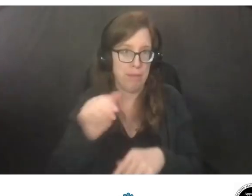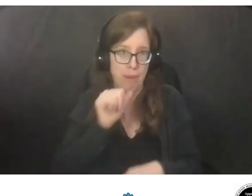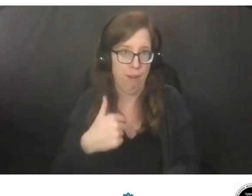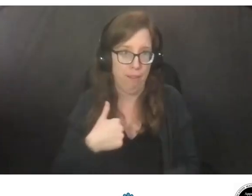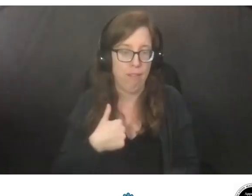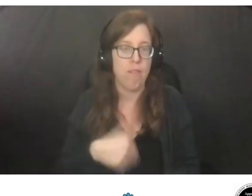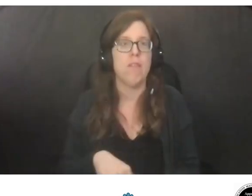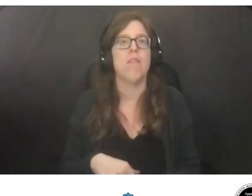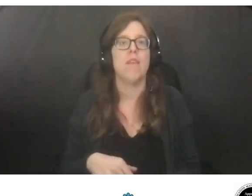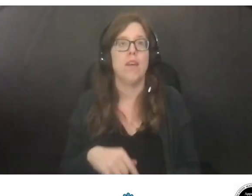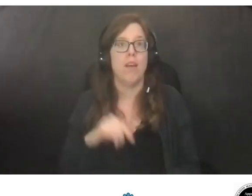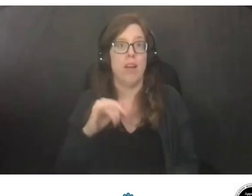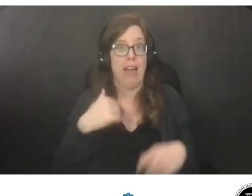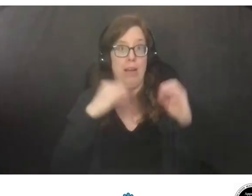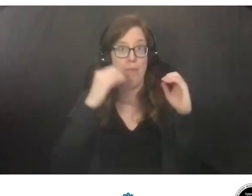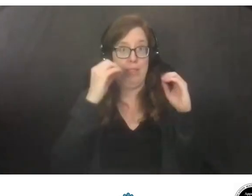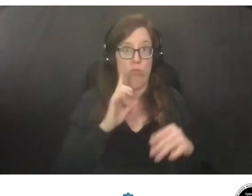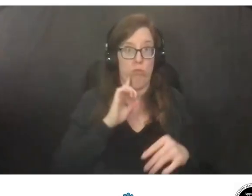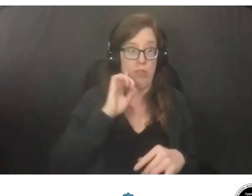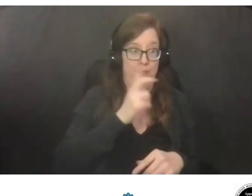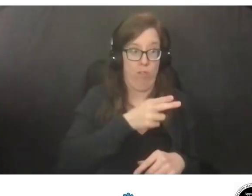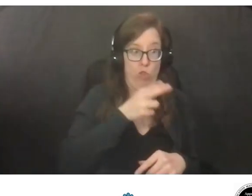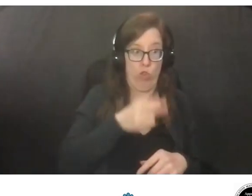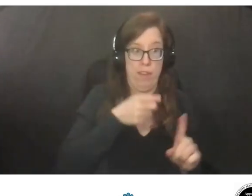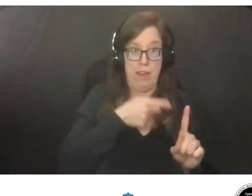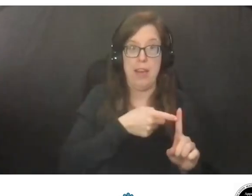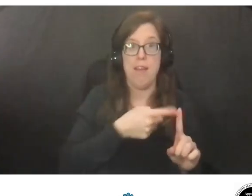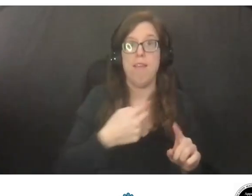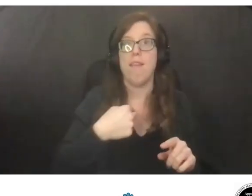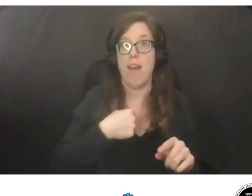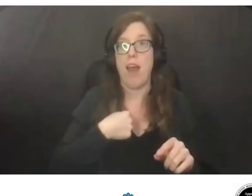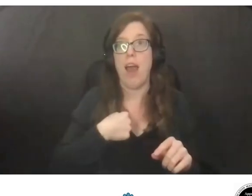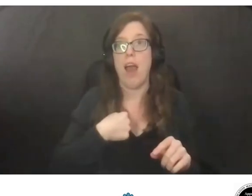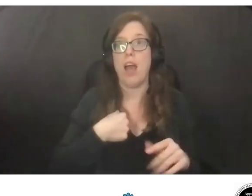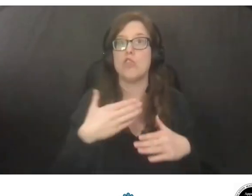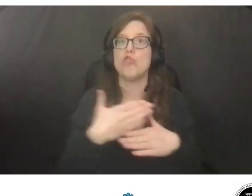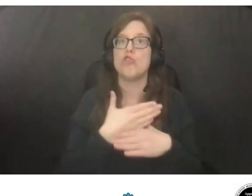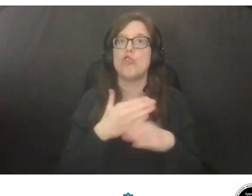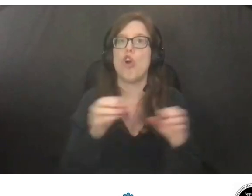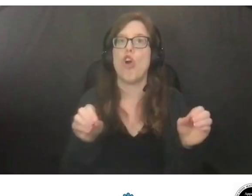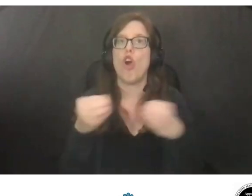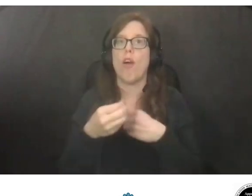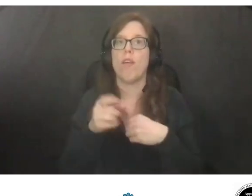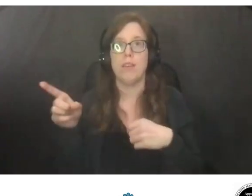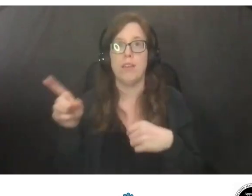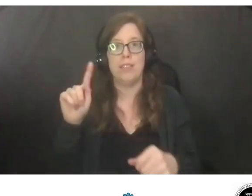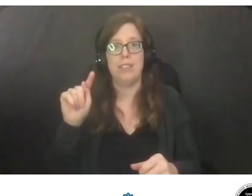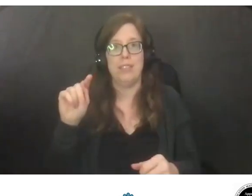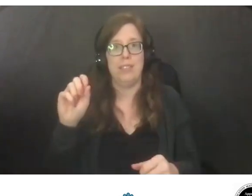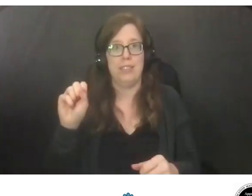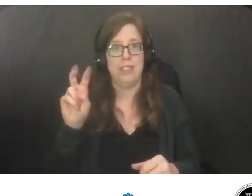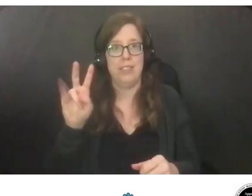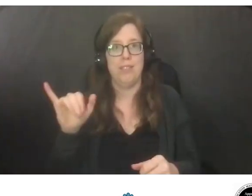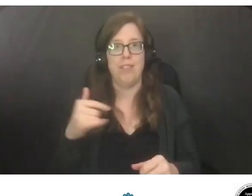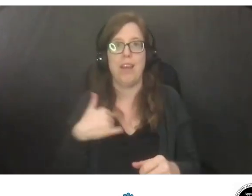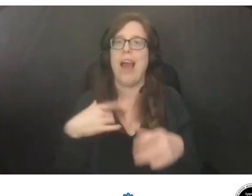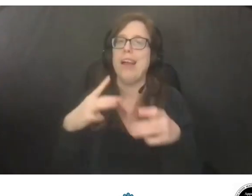As a Teacher of the Deaf and Hard of Hearing, I shared an office with the TSVI I was talking about earlier.